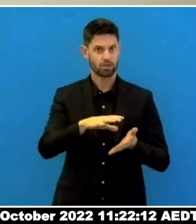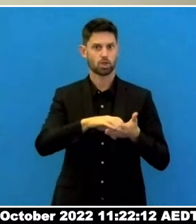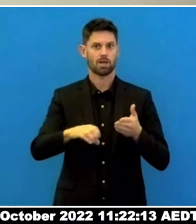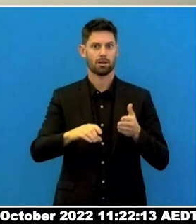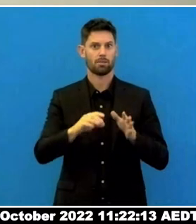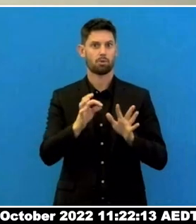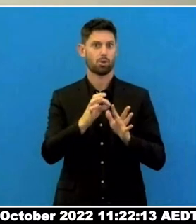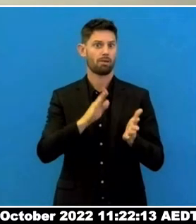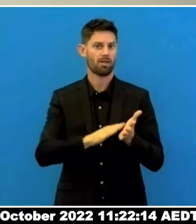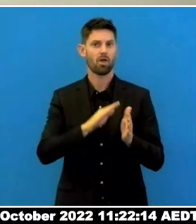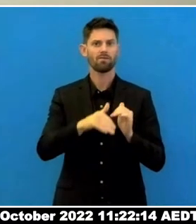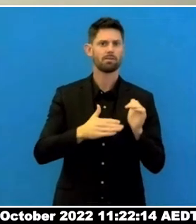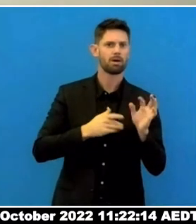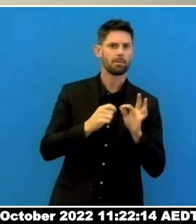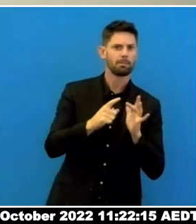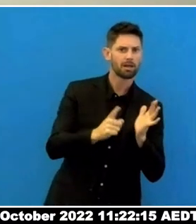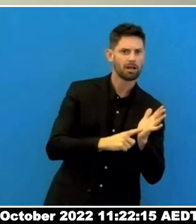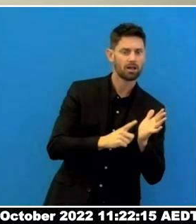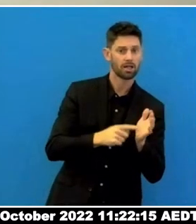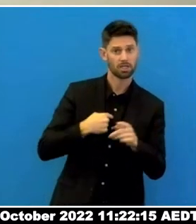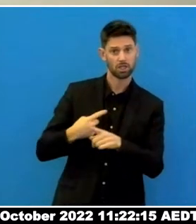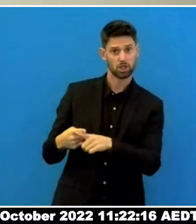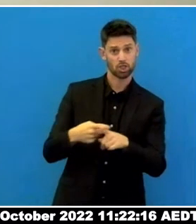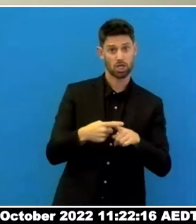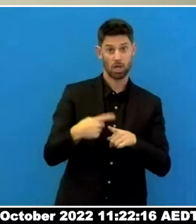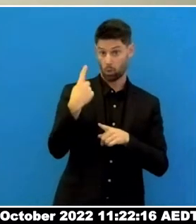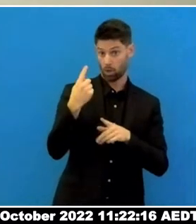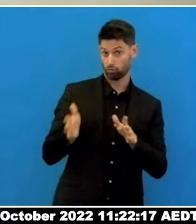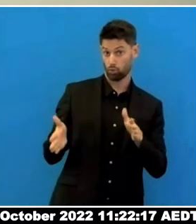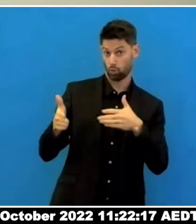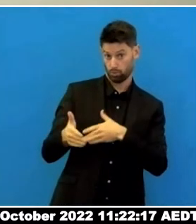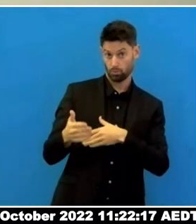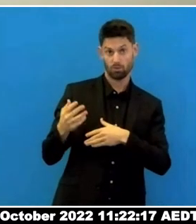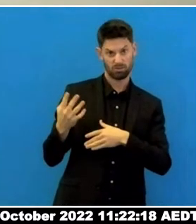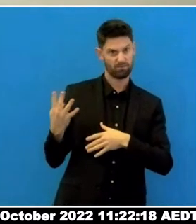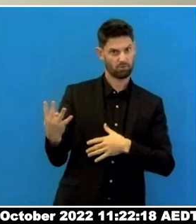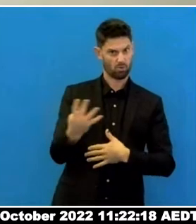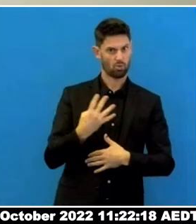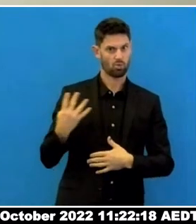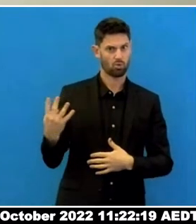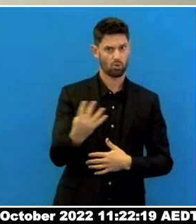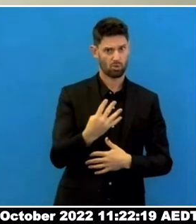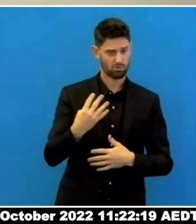I share a room with three other people about an hour's drive from Melbourne centre."